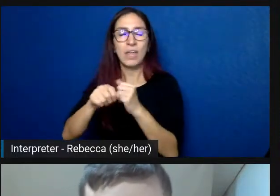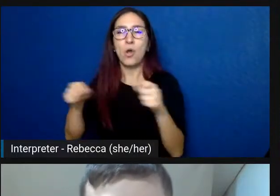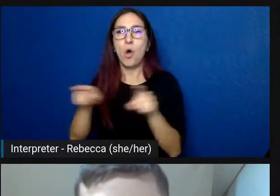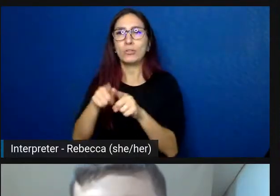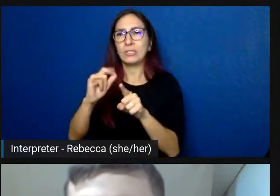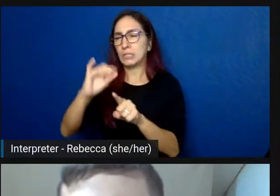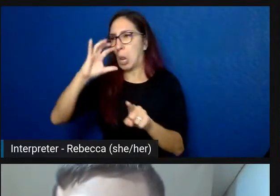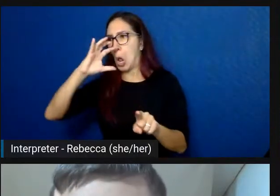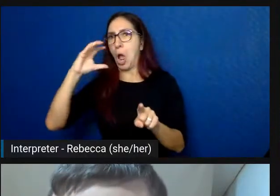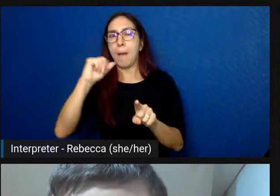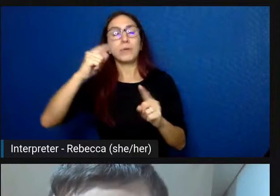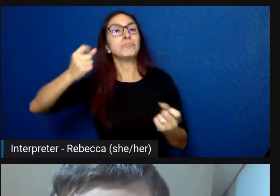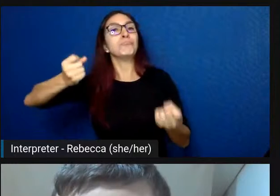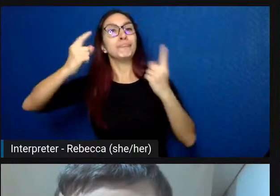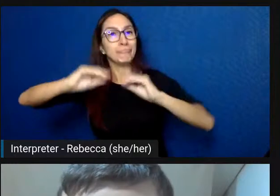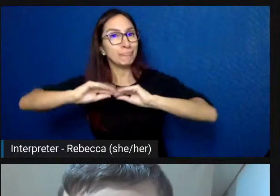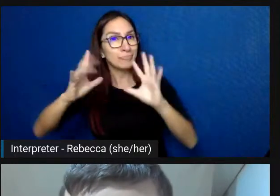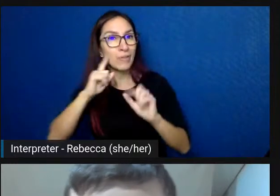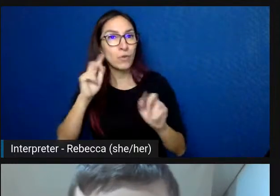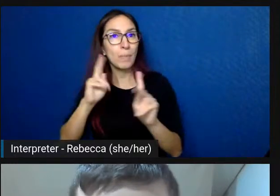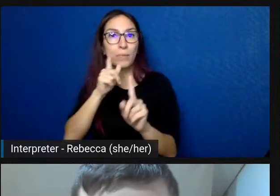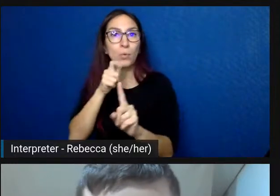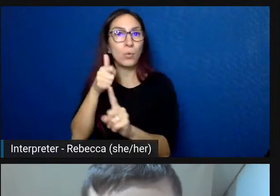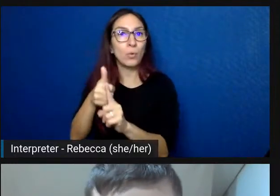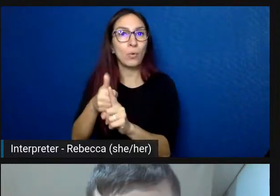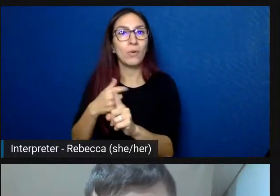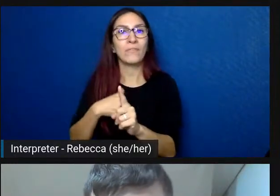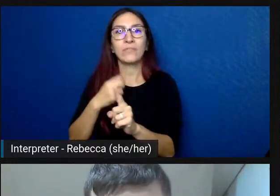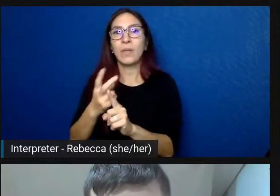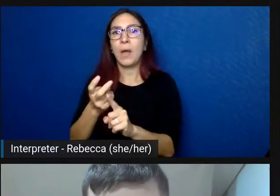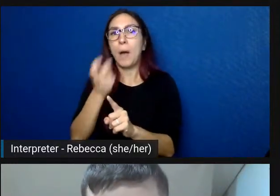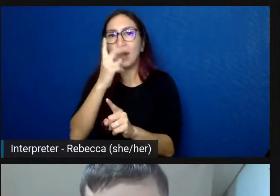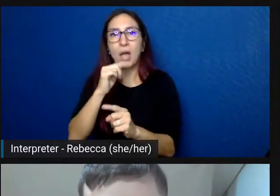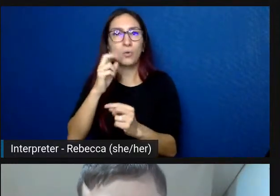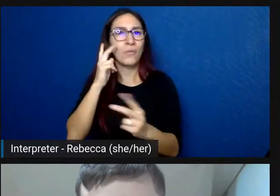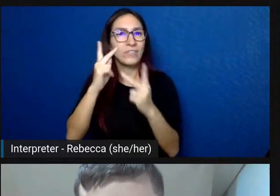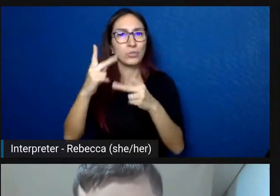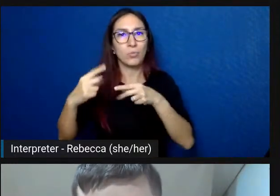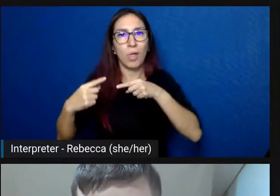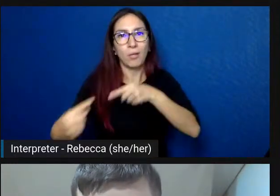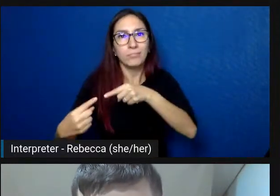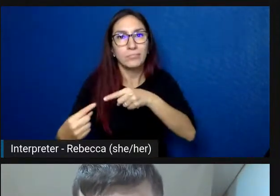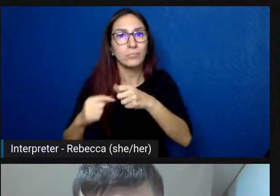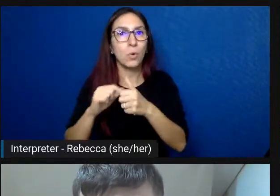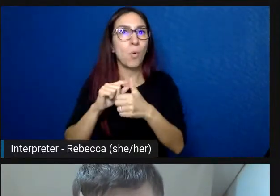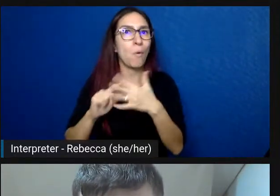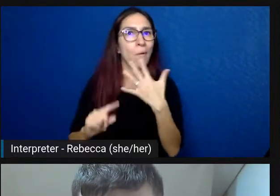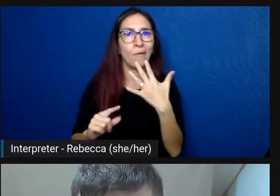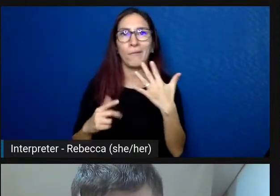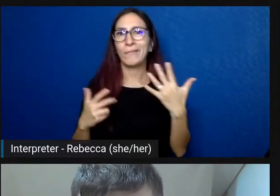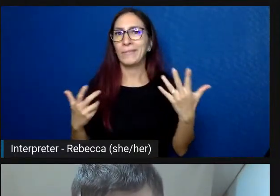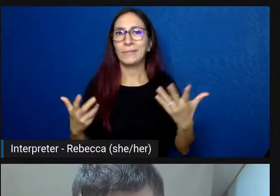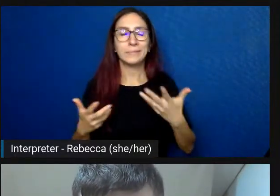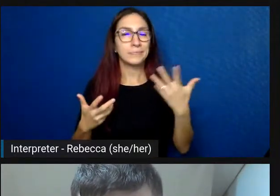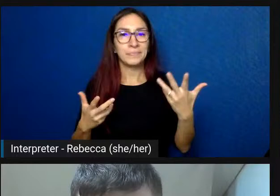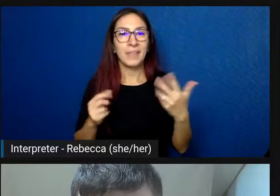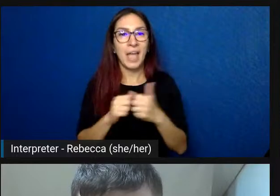colorful smashing designs for people who can see so the site will also be attracted to people who are not blind by